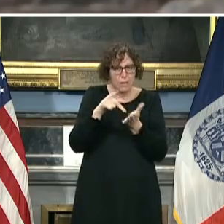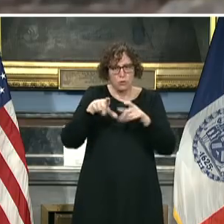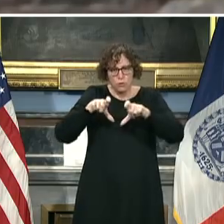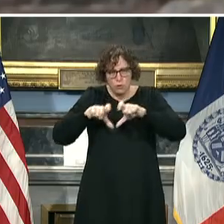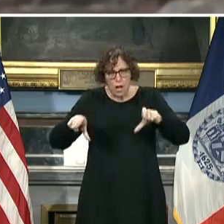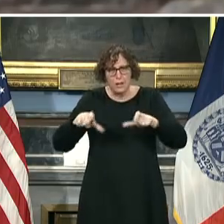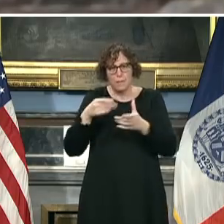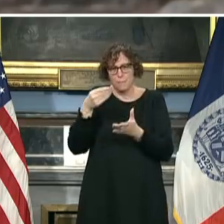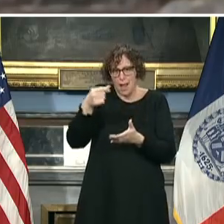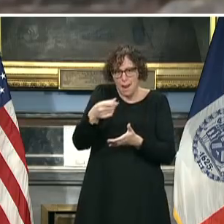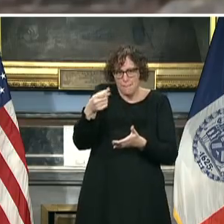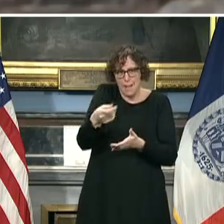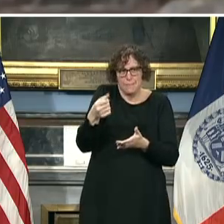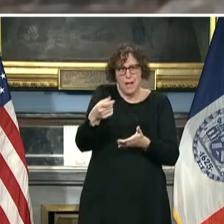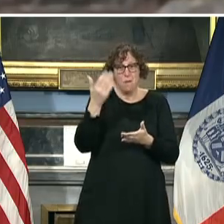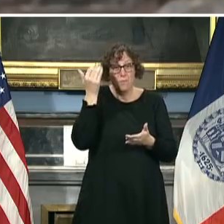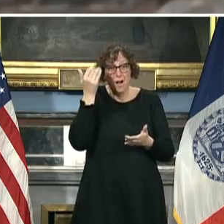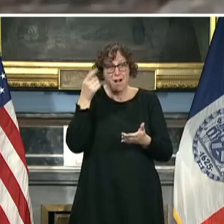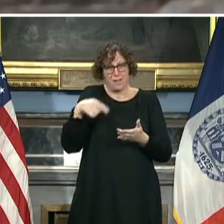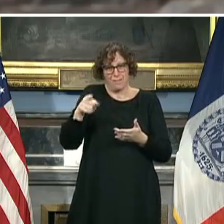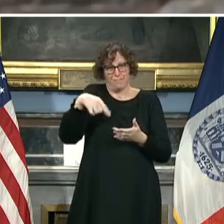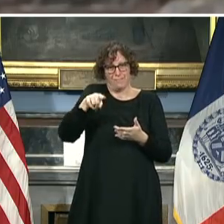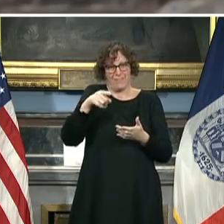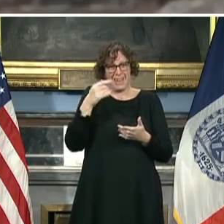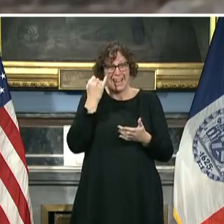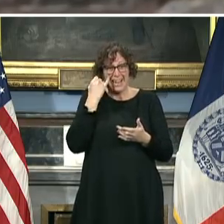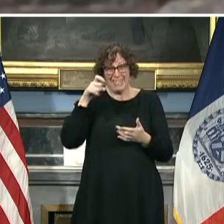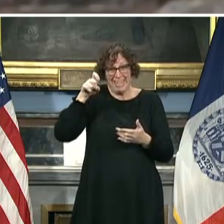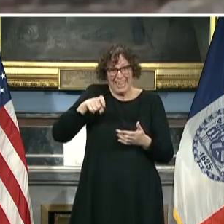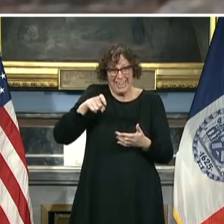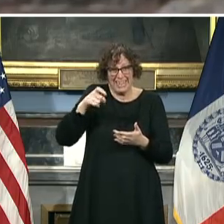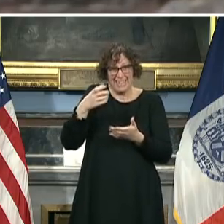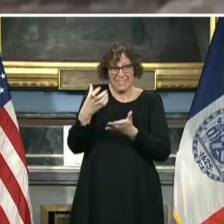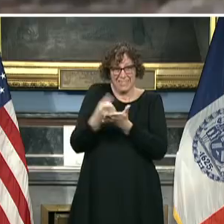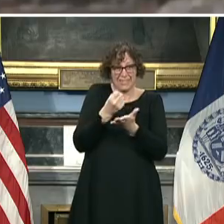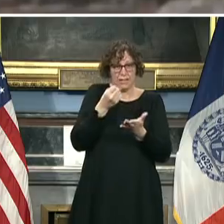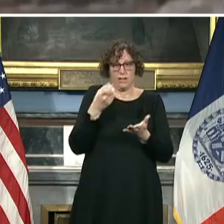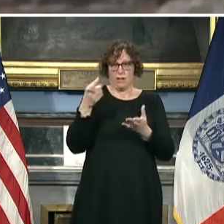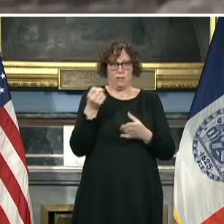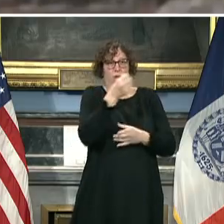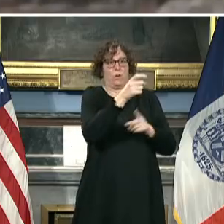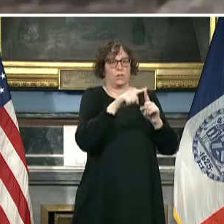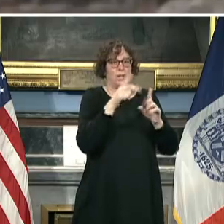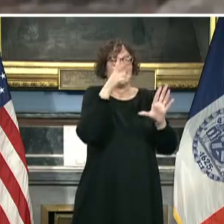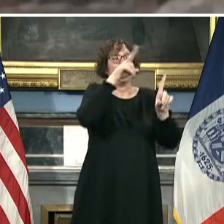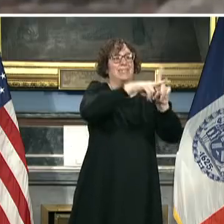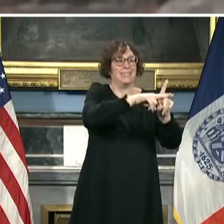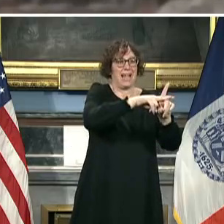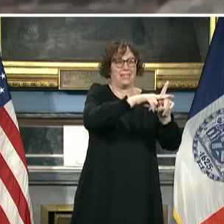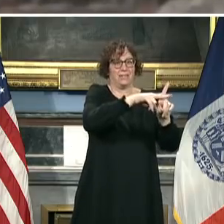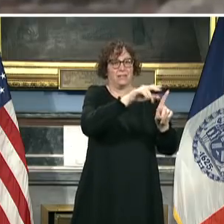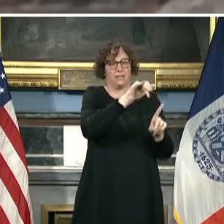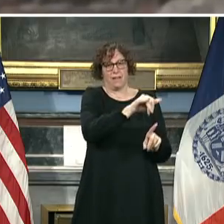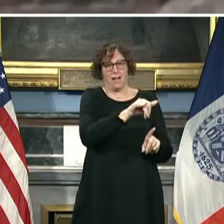EXPLICITLY TO BE ABLE TO MOVE THEM TO WHEREVER THE NEED IS GREATEST. S WOE'RE FINDING A SHORTAGE THERE AND WE HAVE PEOPLE QUAFLIIED,